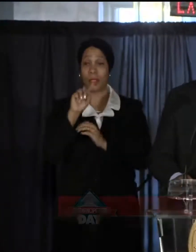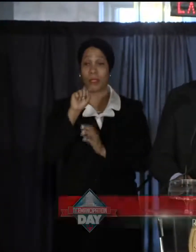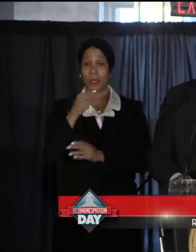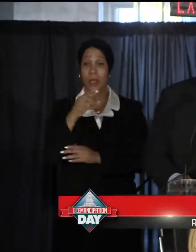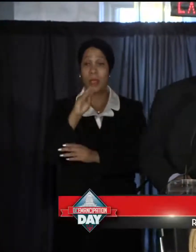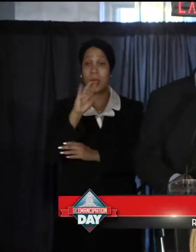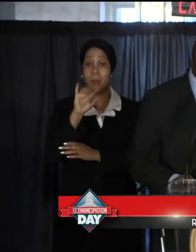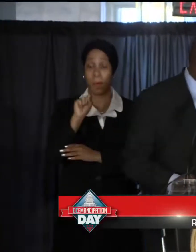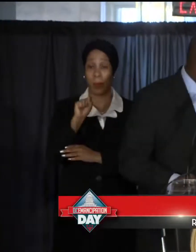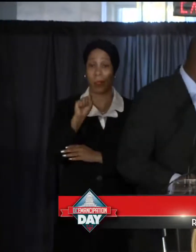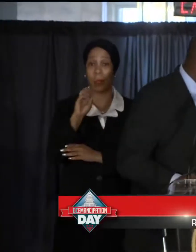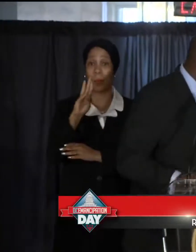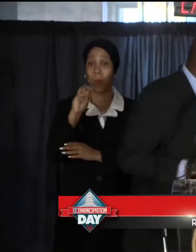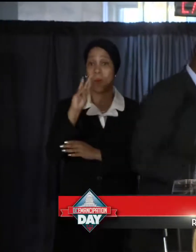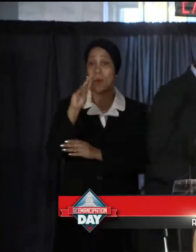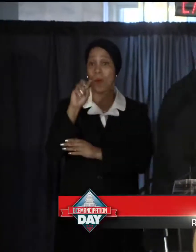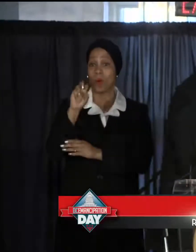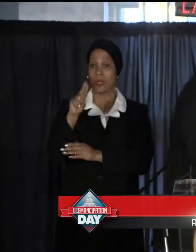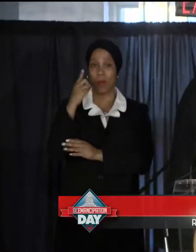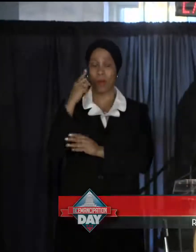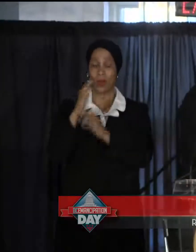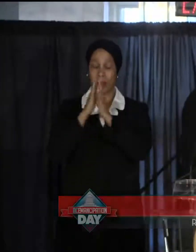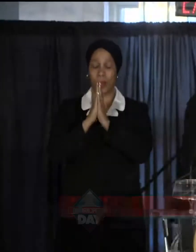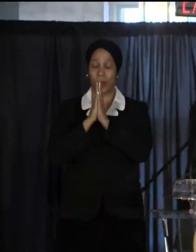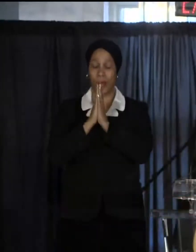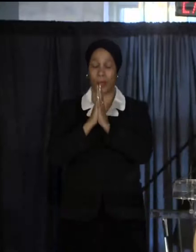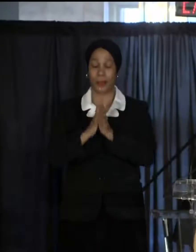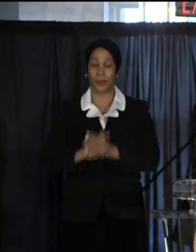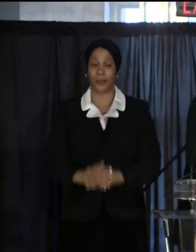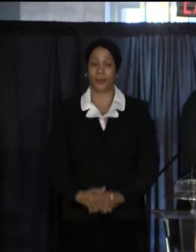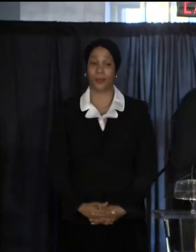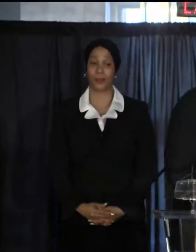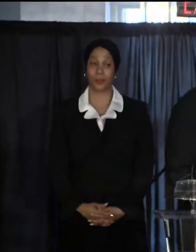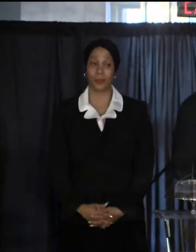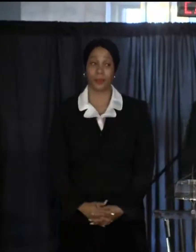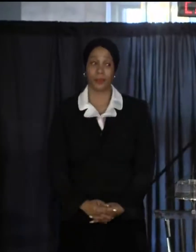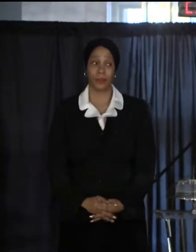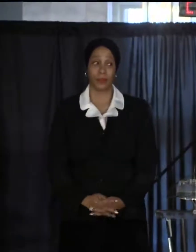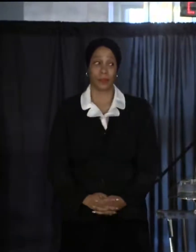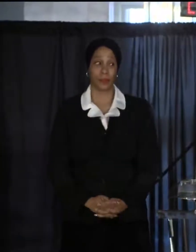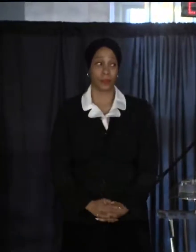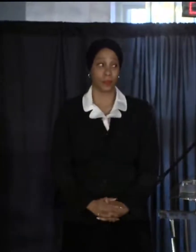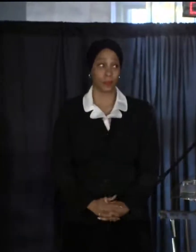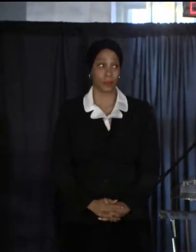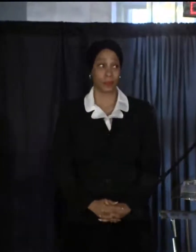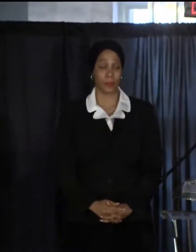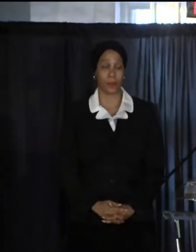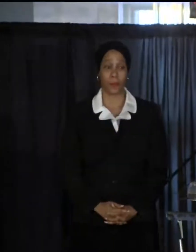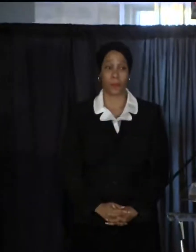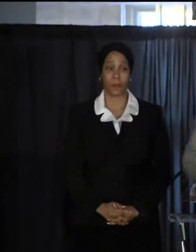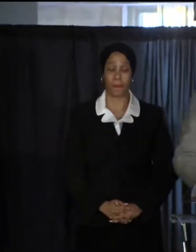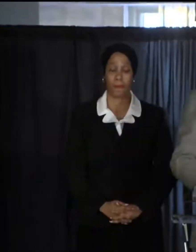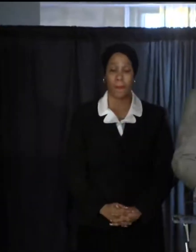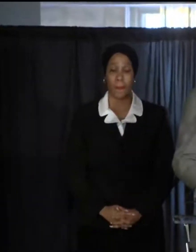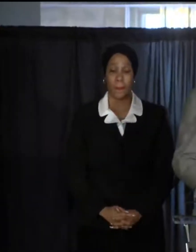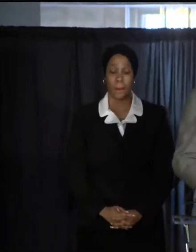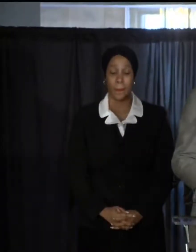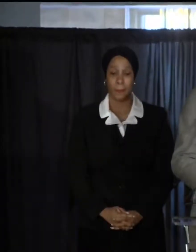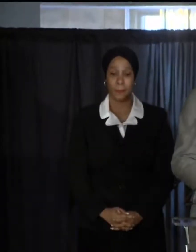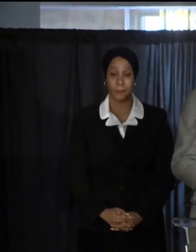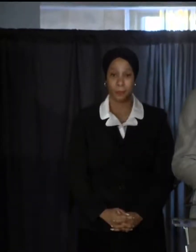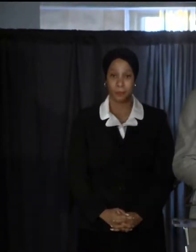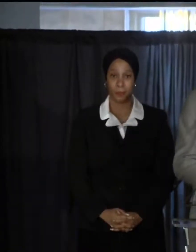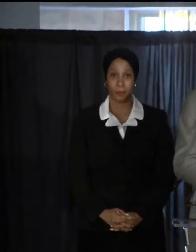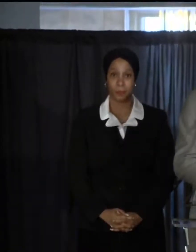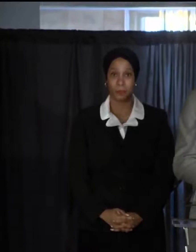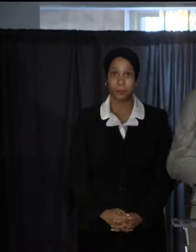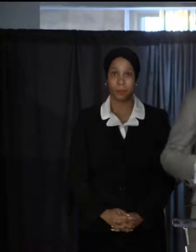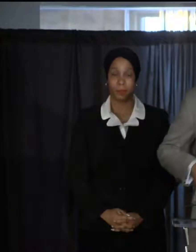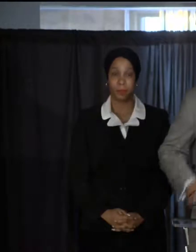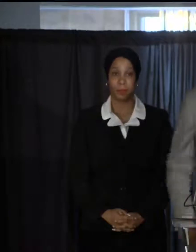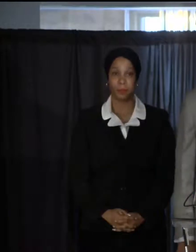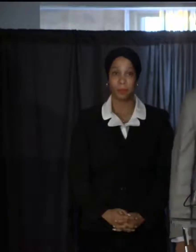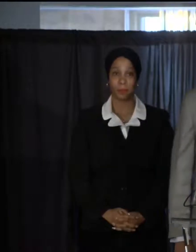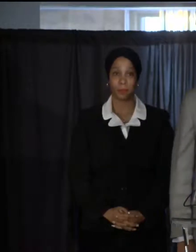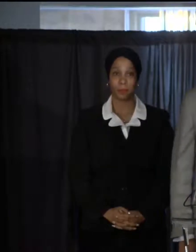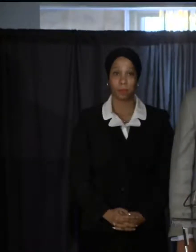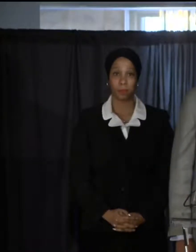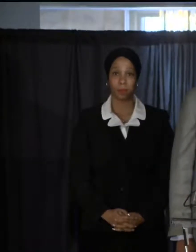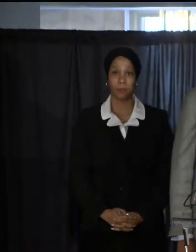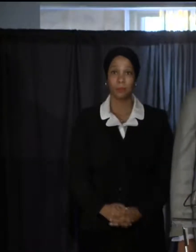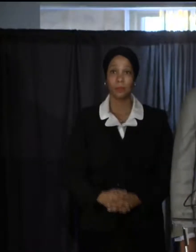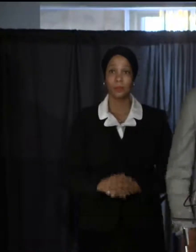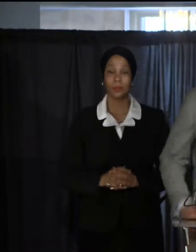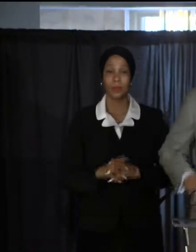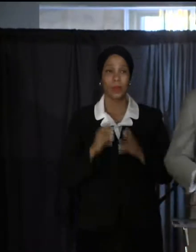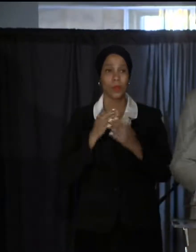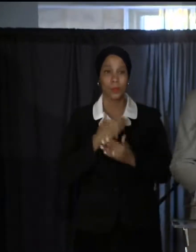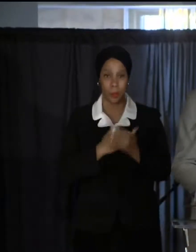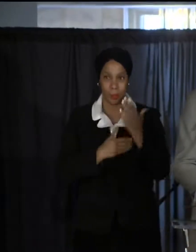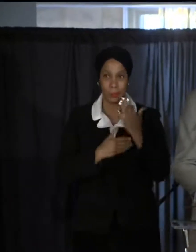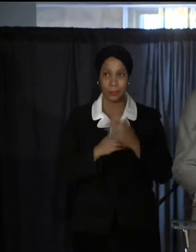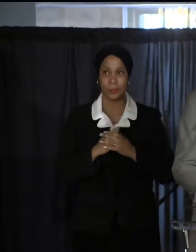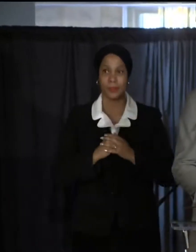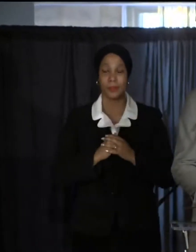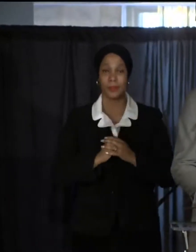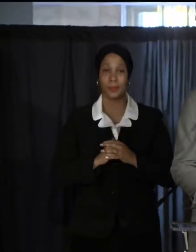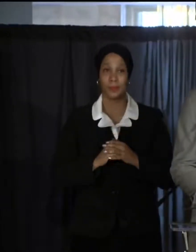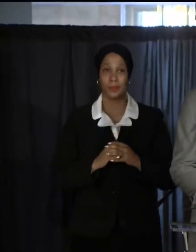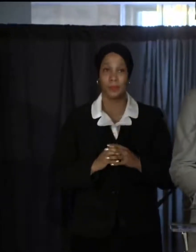THE INVOCATION. >> GOOD MORNING.